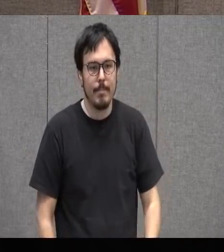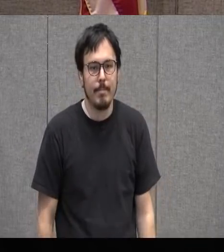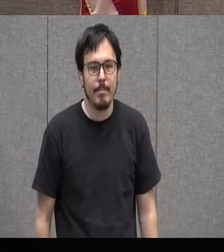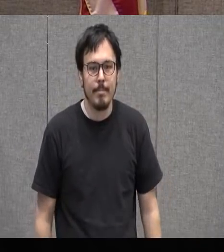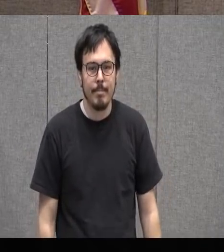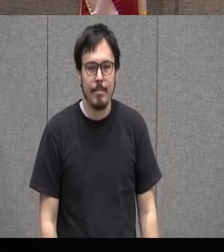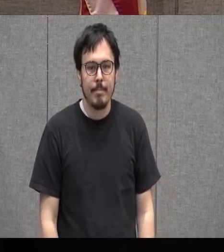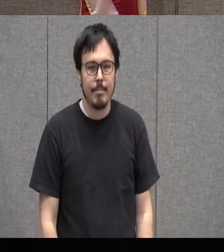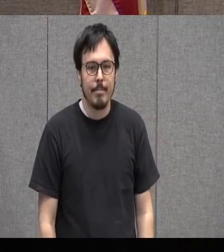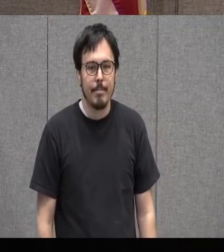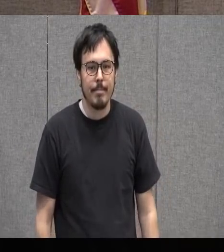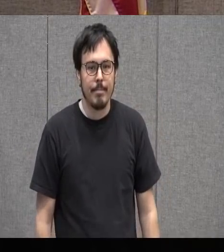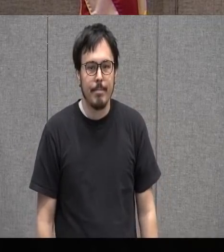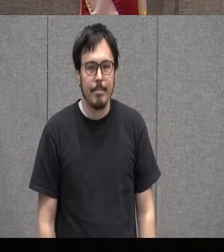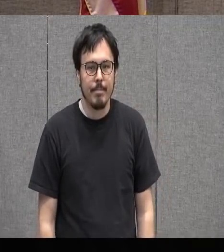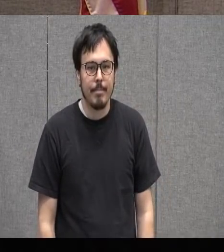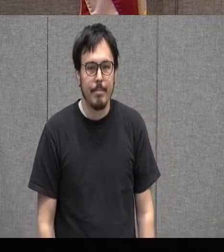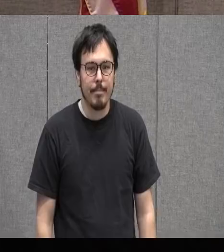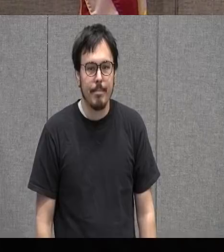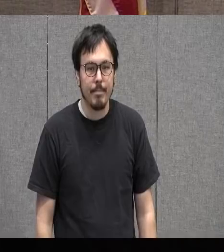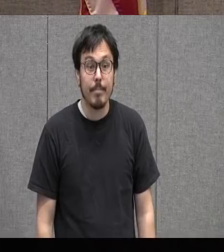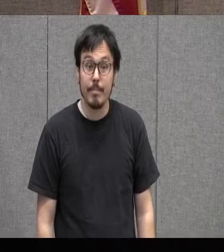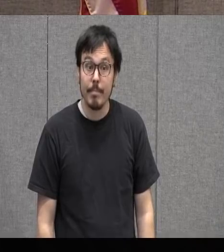So I have some baking soda inside of my balloon,